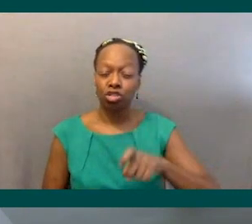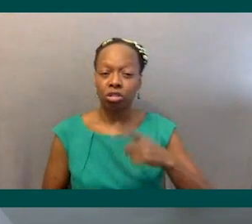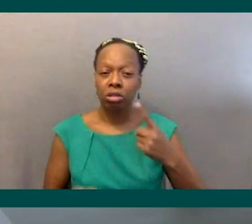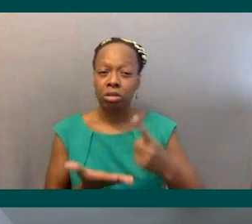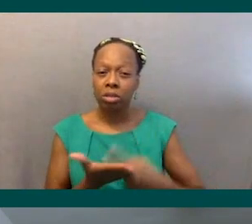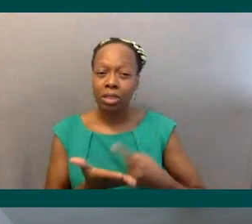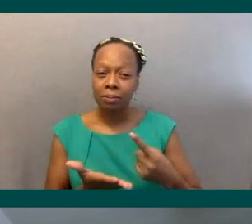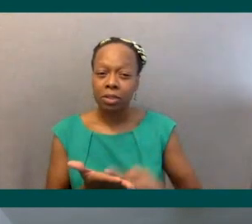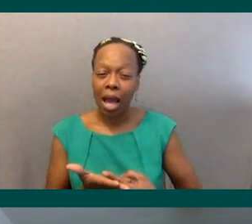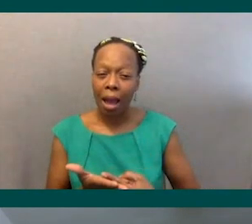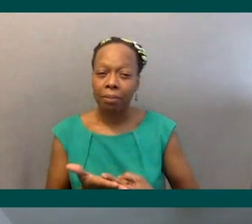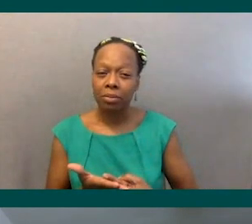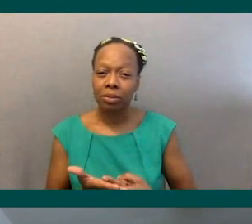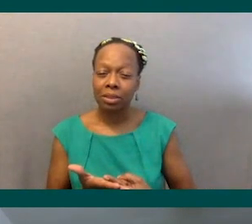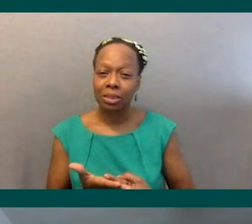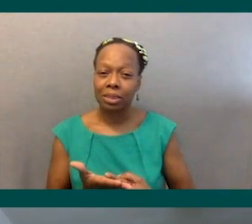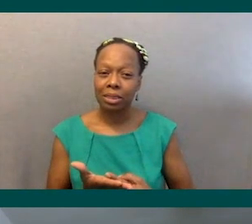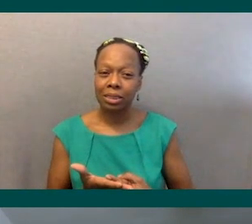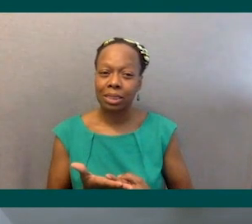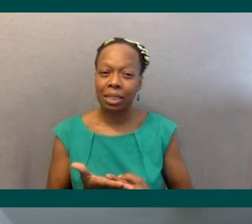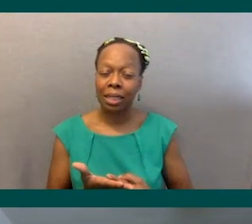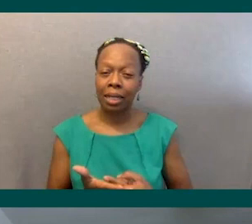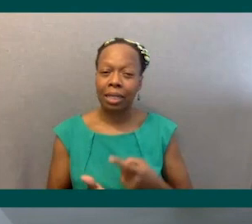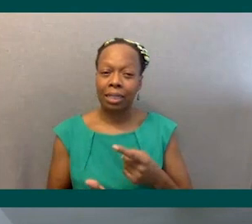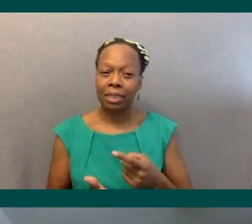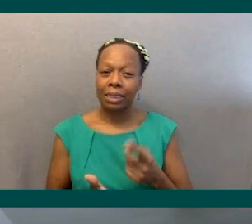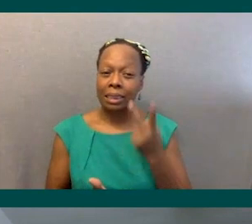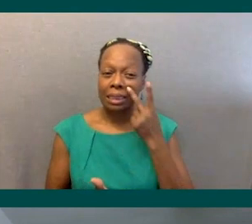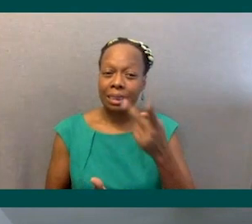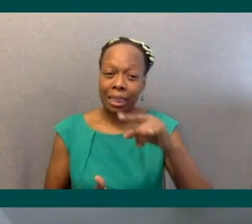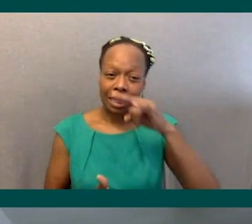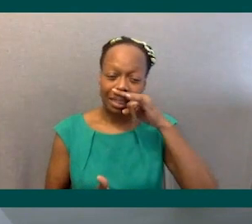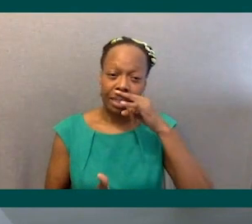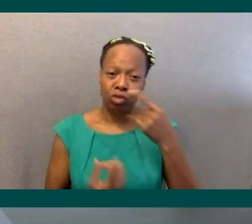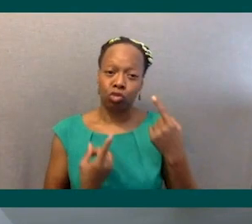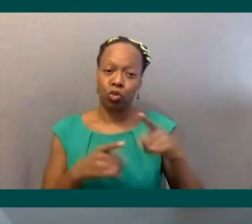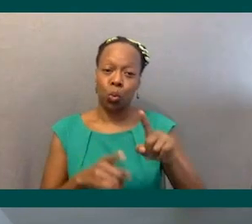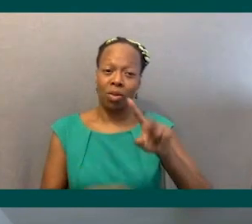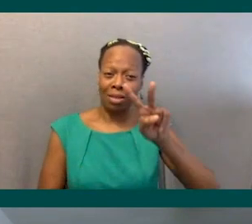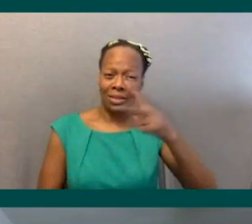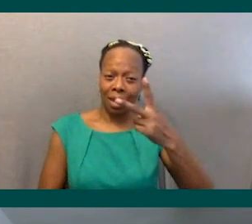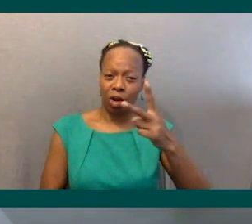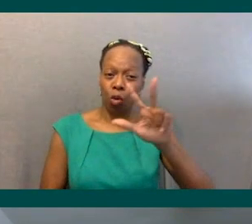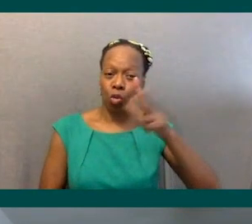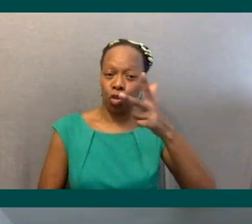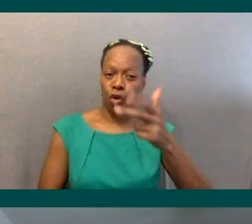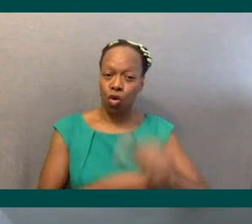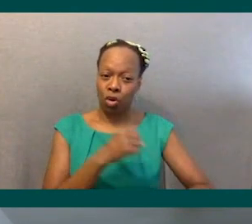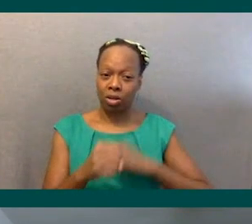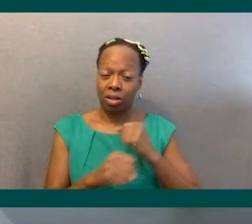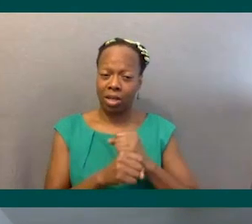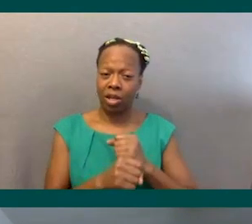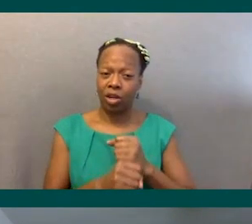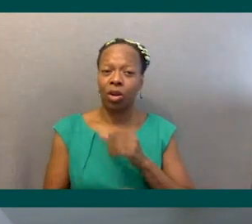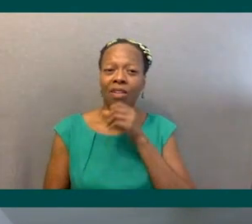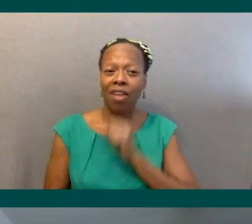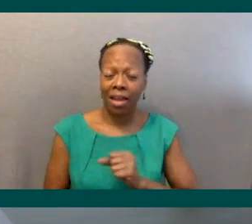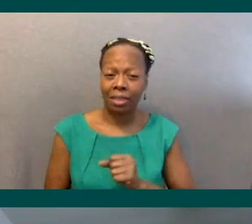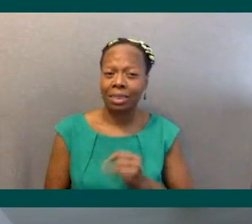as of the second year of age or third year of age, and then the more severe they are, the more frequently we like to see.